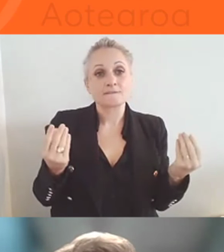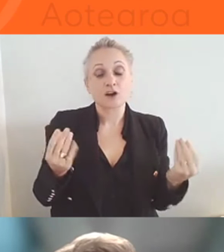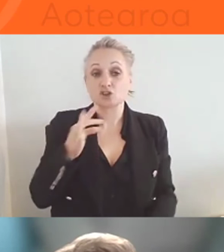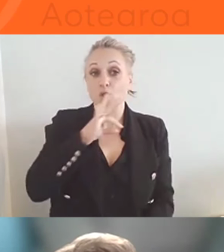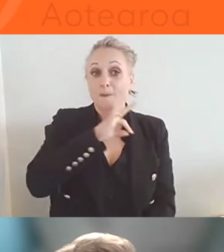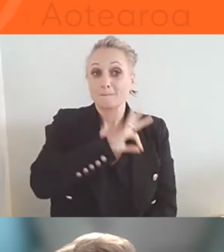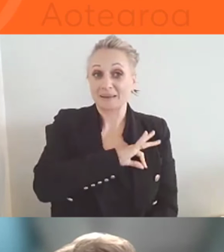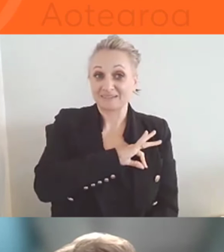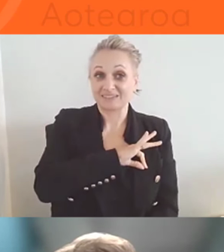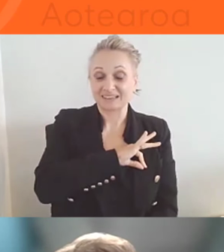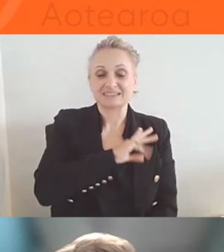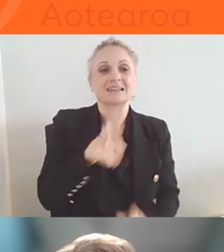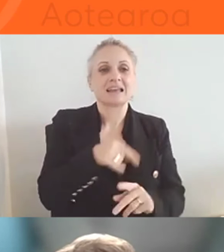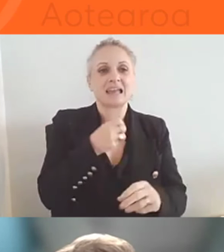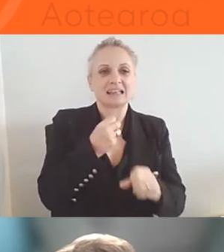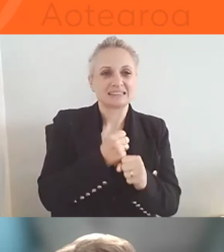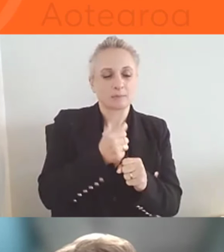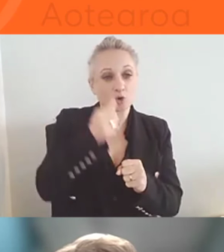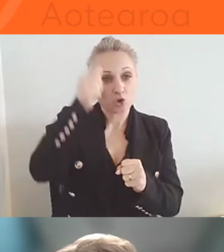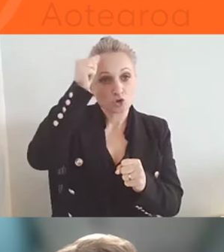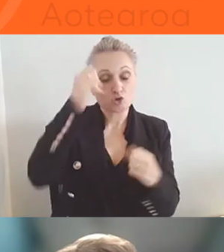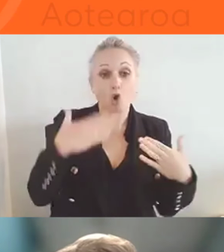home requirements. You can go to your major banks and they'll give